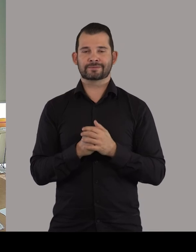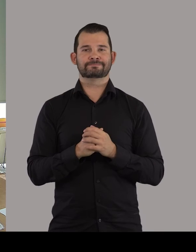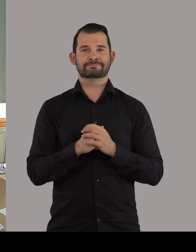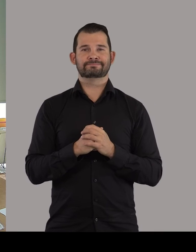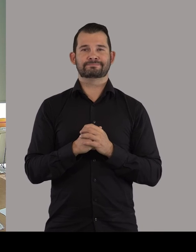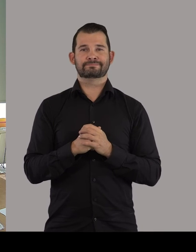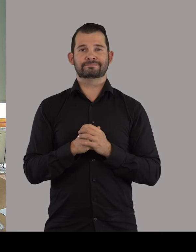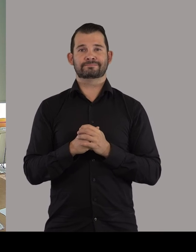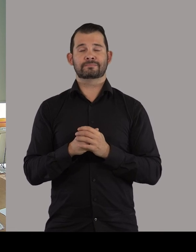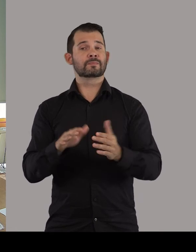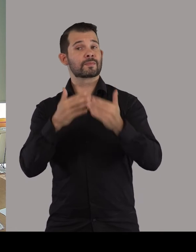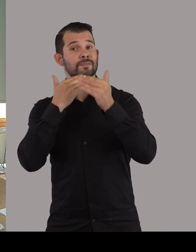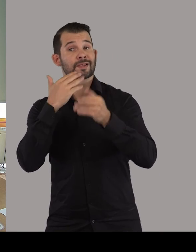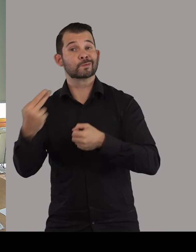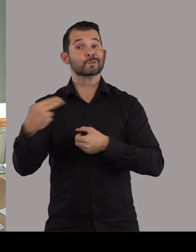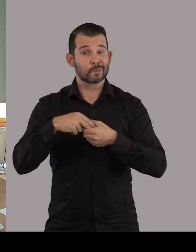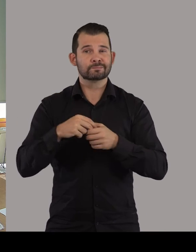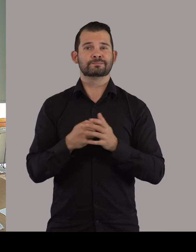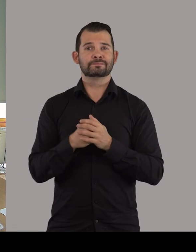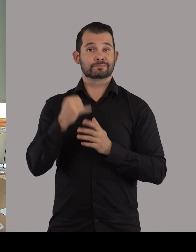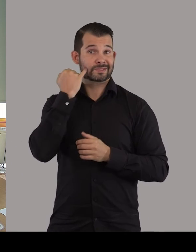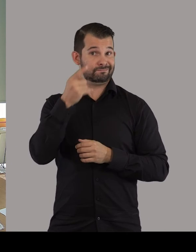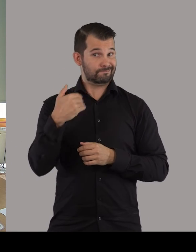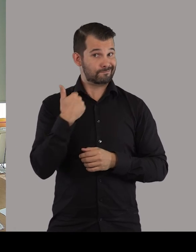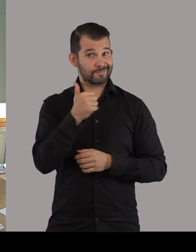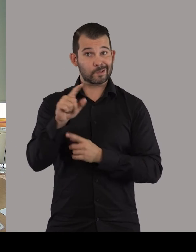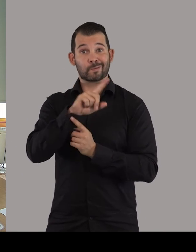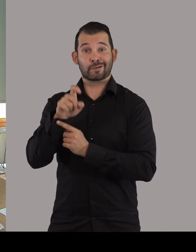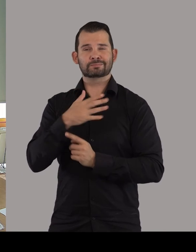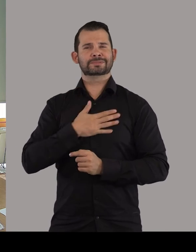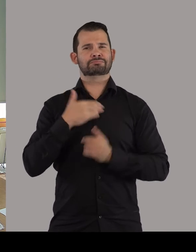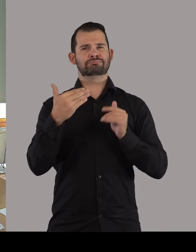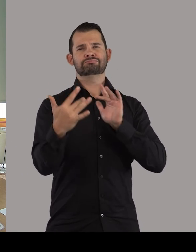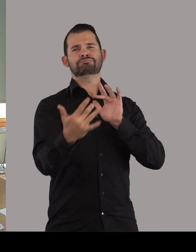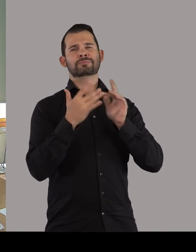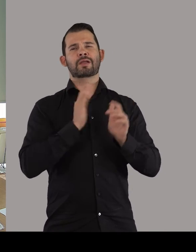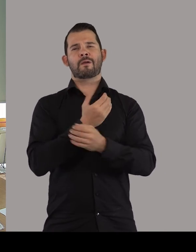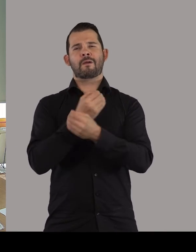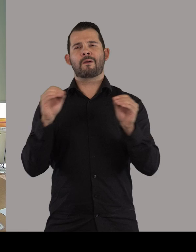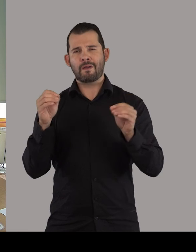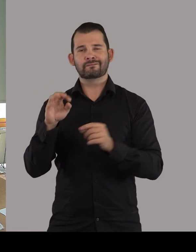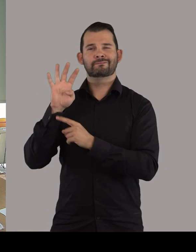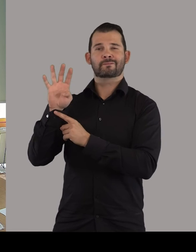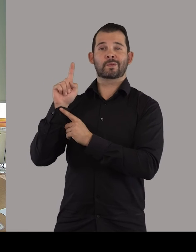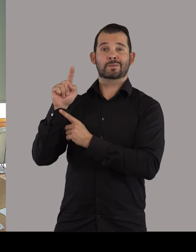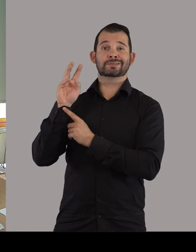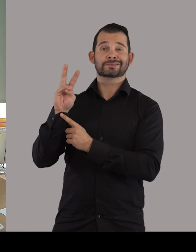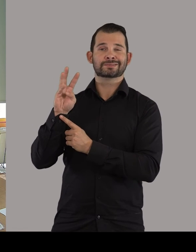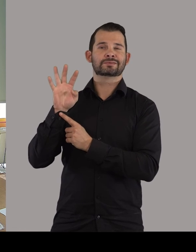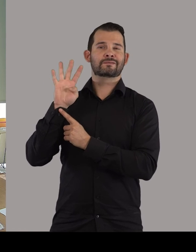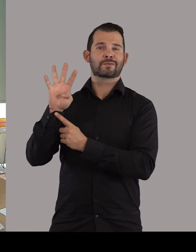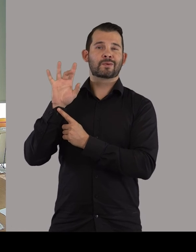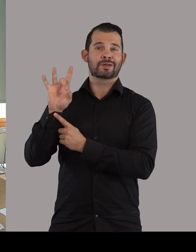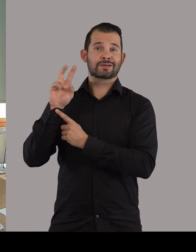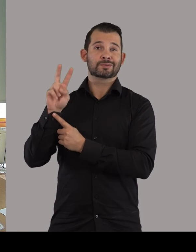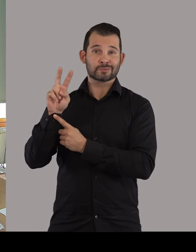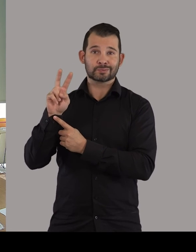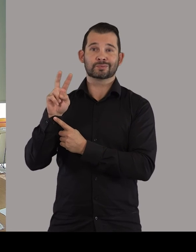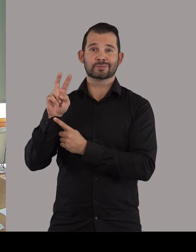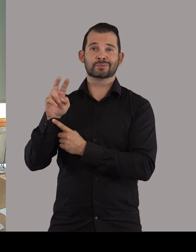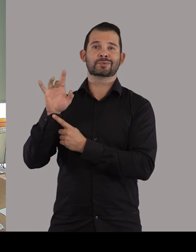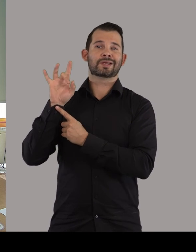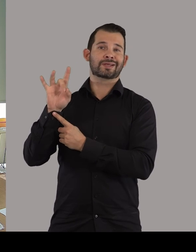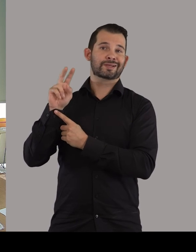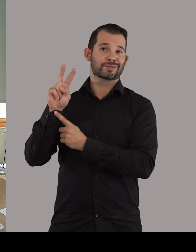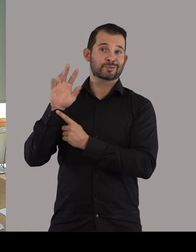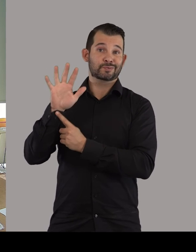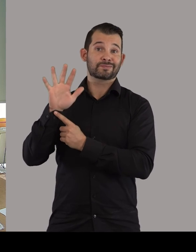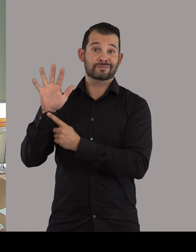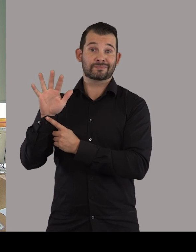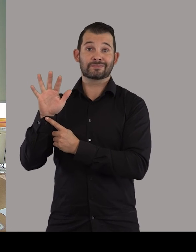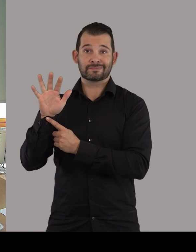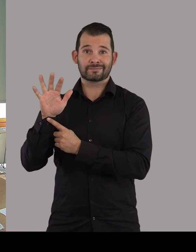Thank you for joining us. If you have any questions, please contact our office at 416-482-8255